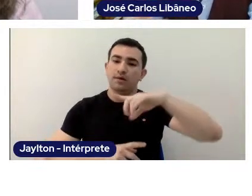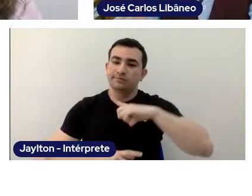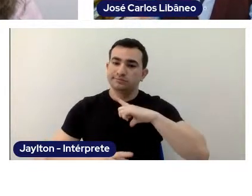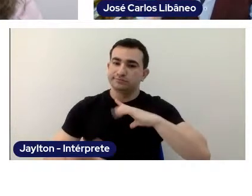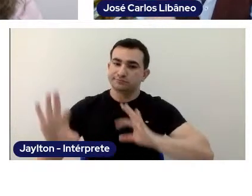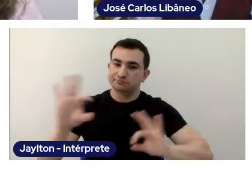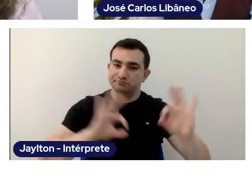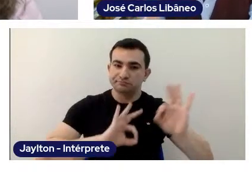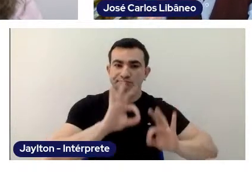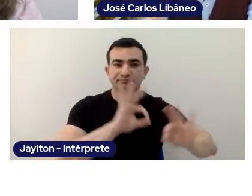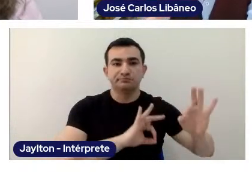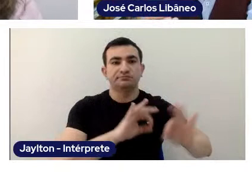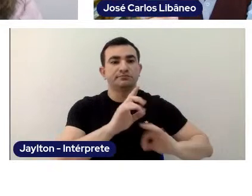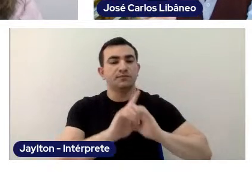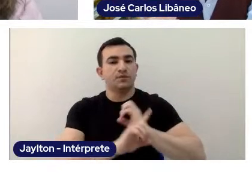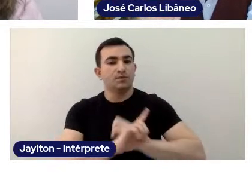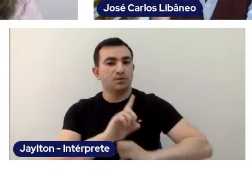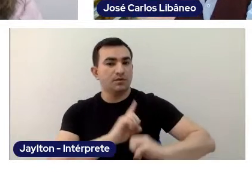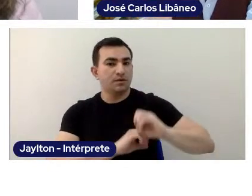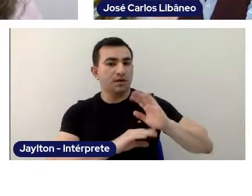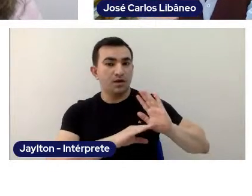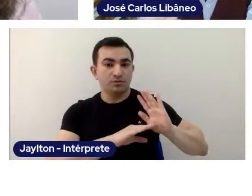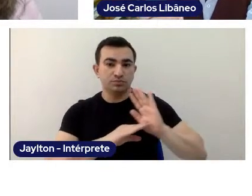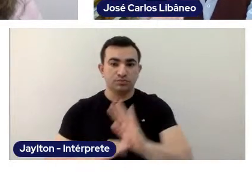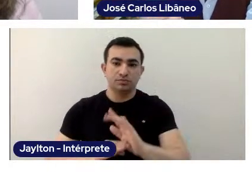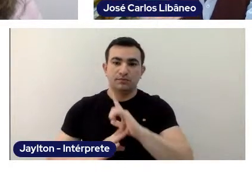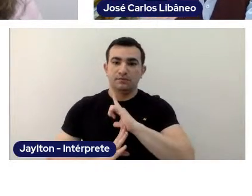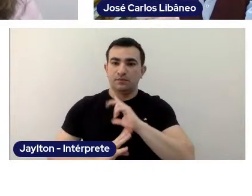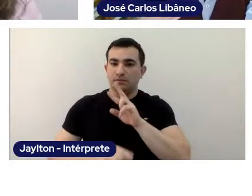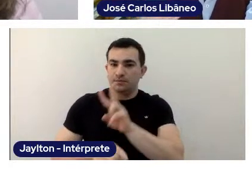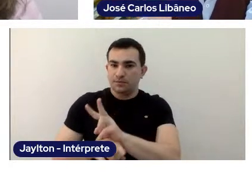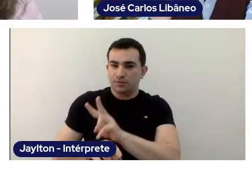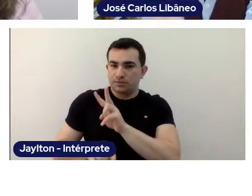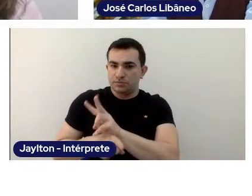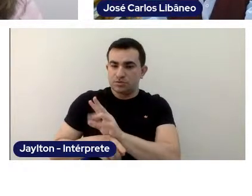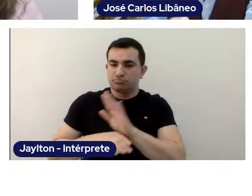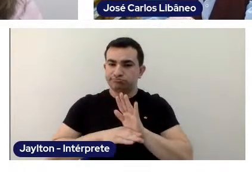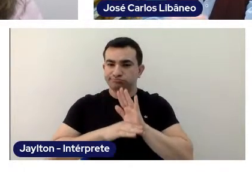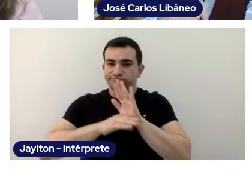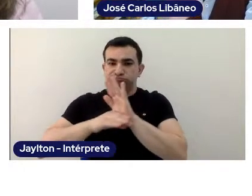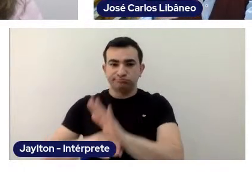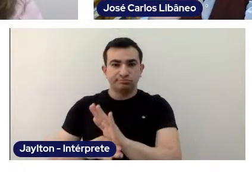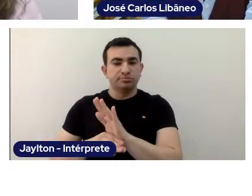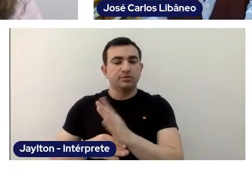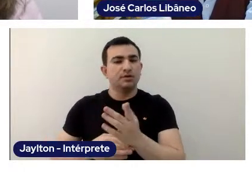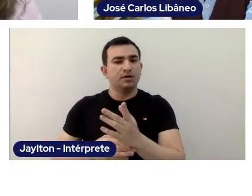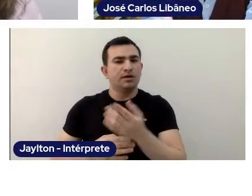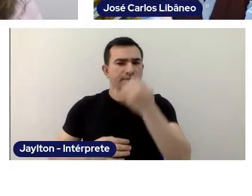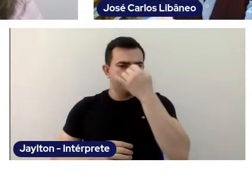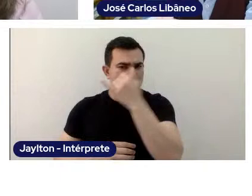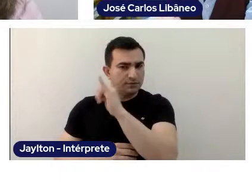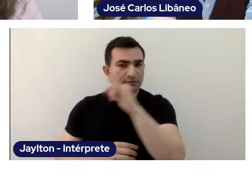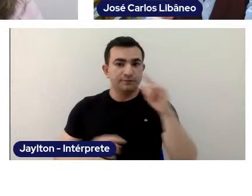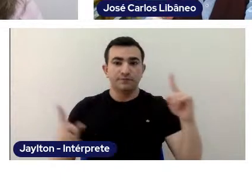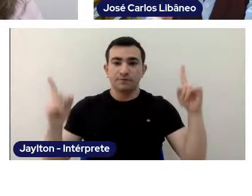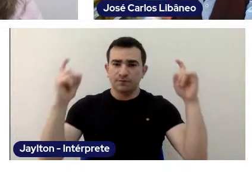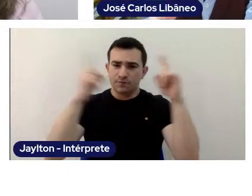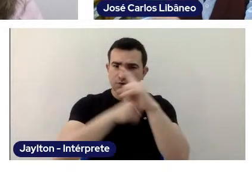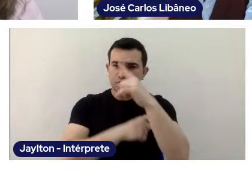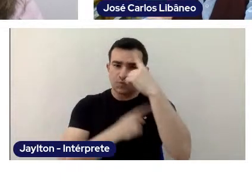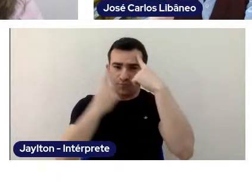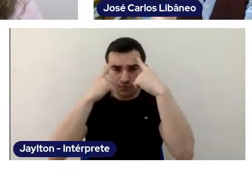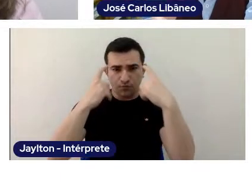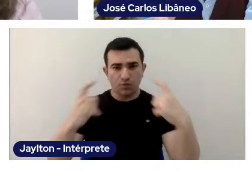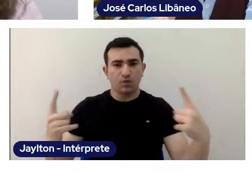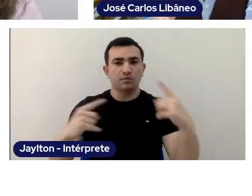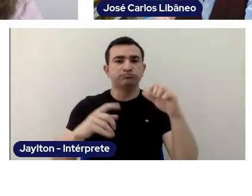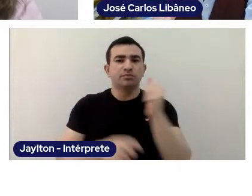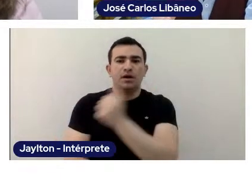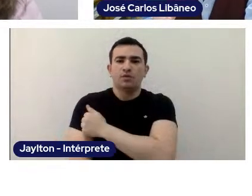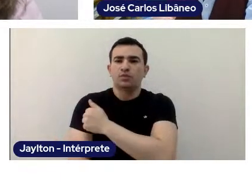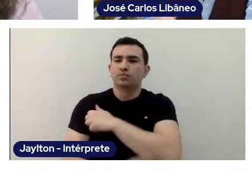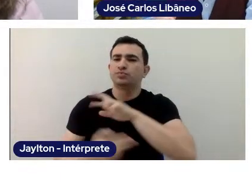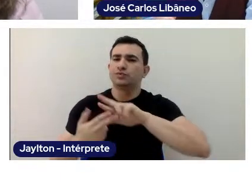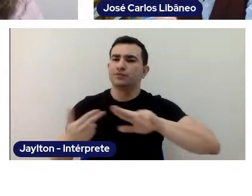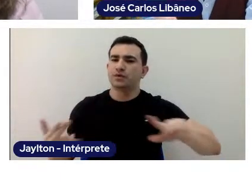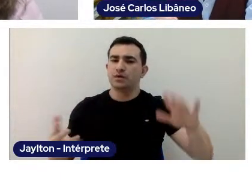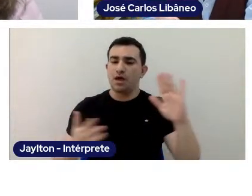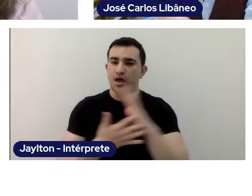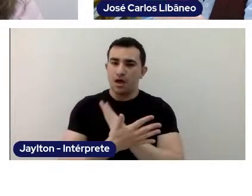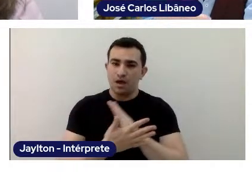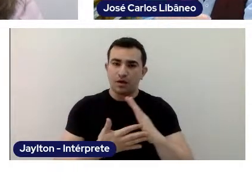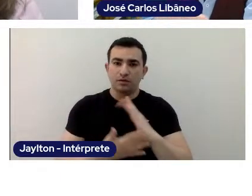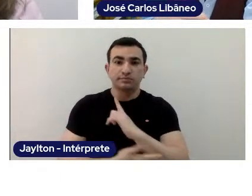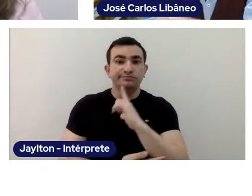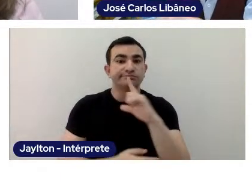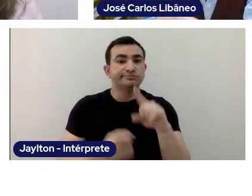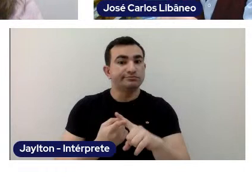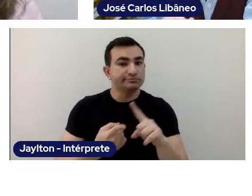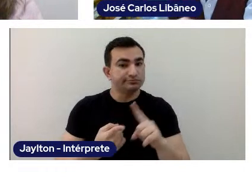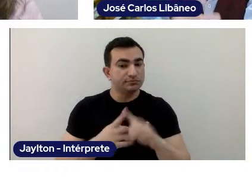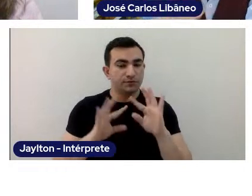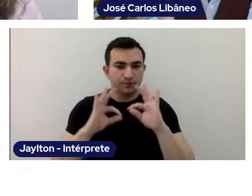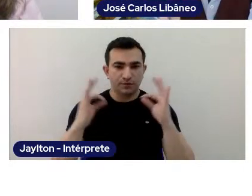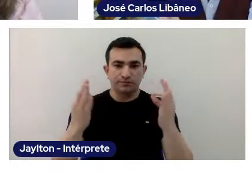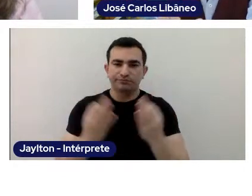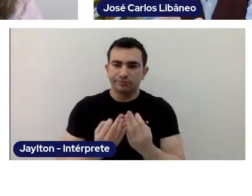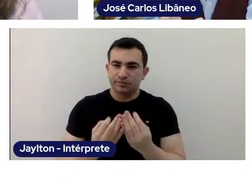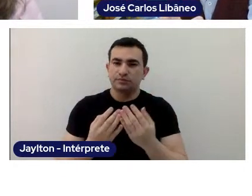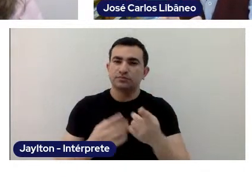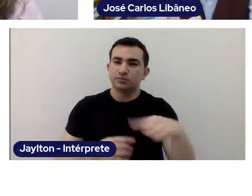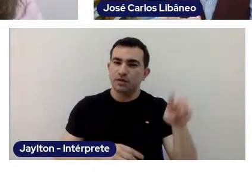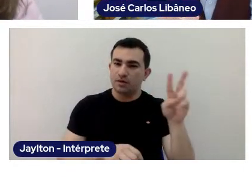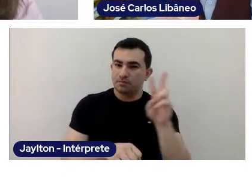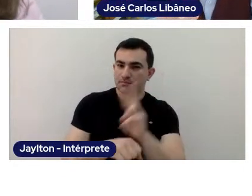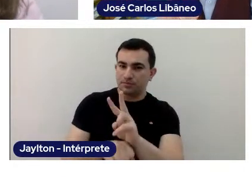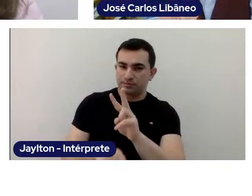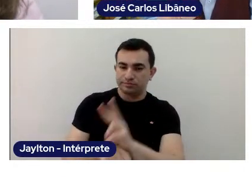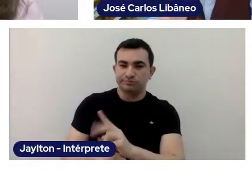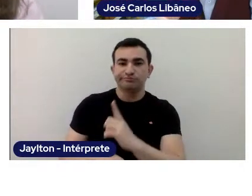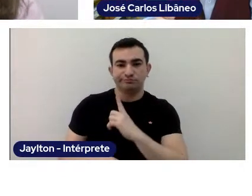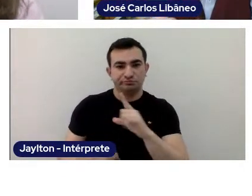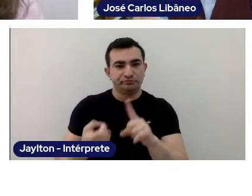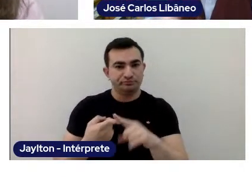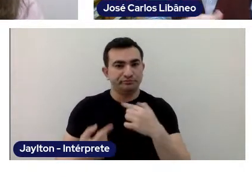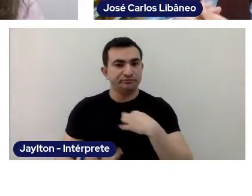it ends up having this protection role as well. Against violence, against abusive behaviors, that a lot of the times come from the family itself. So that is what I had to say.